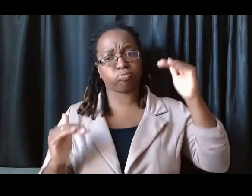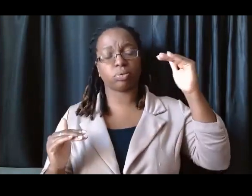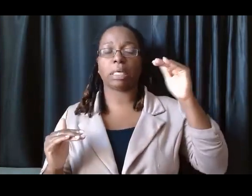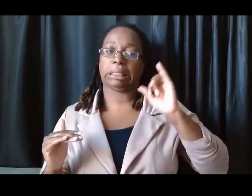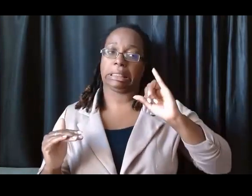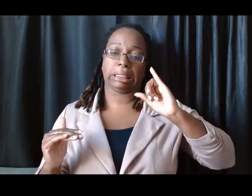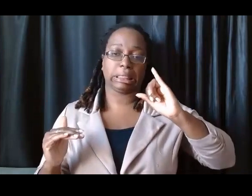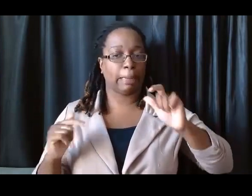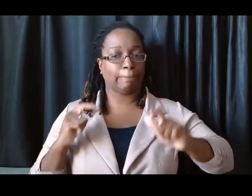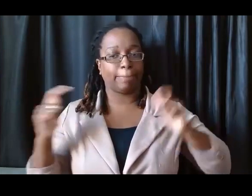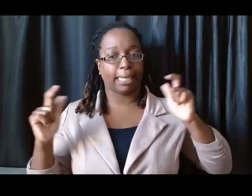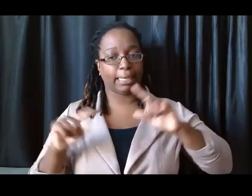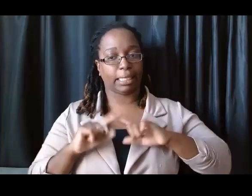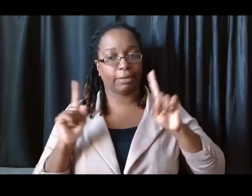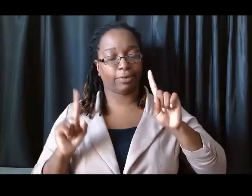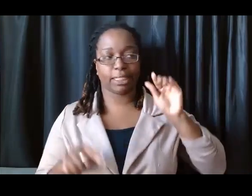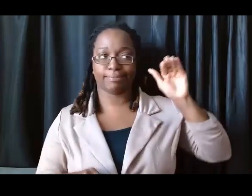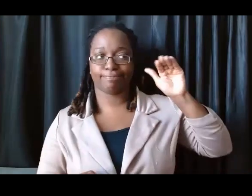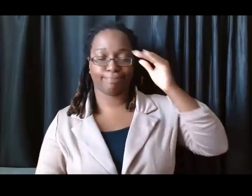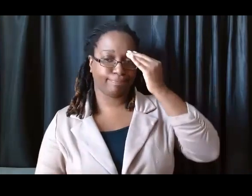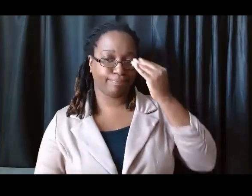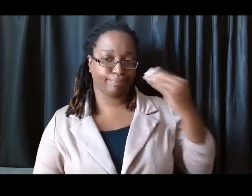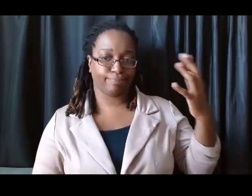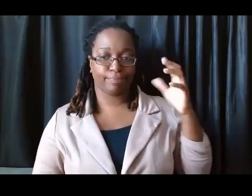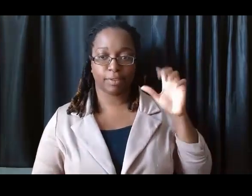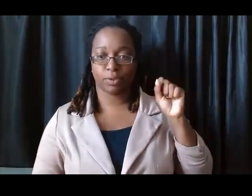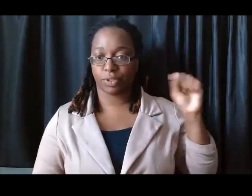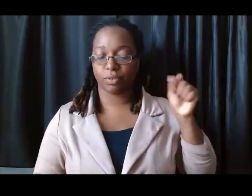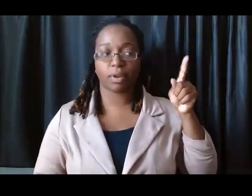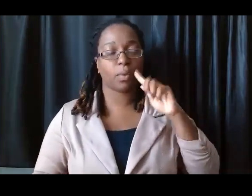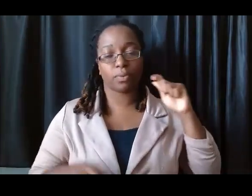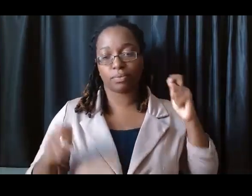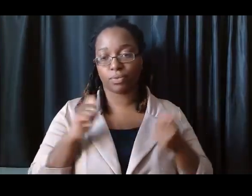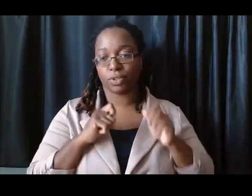security so that they can adjust the amount of SSI you're getting so you don't end up with too big.